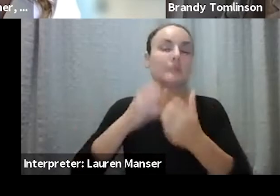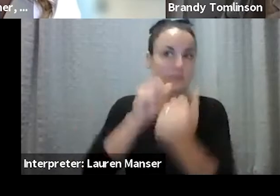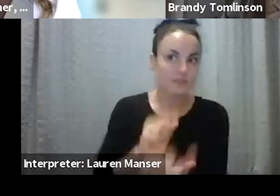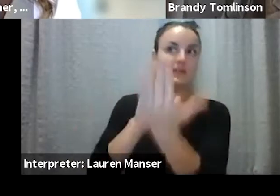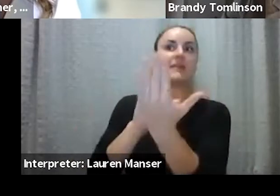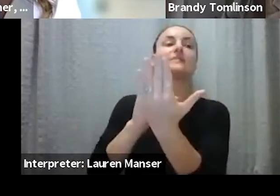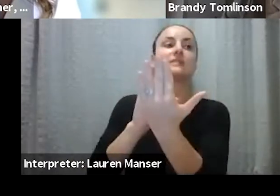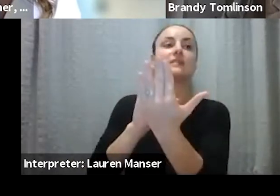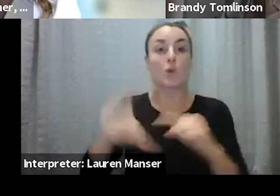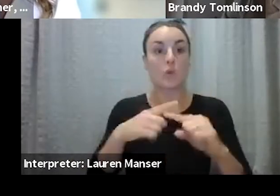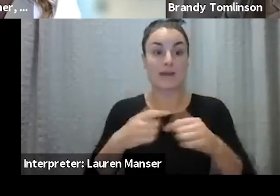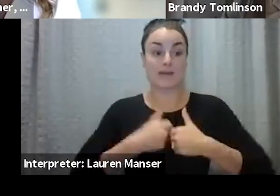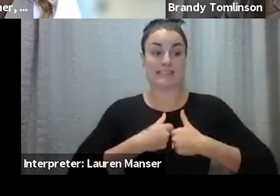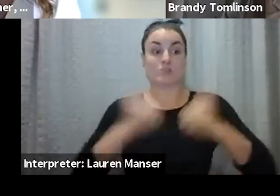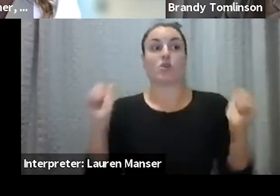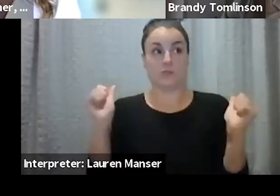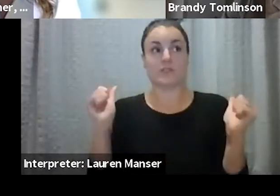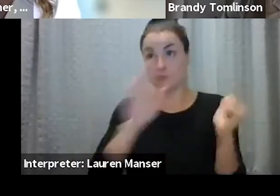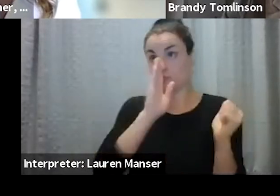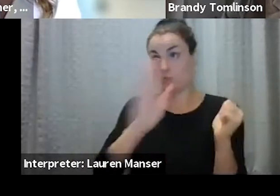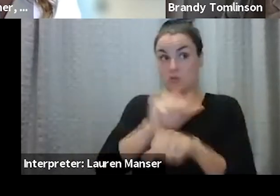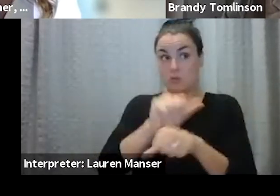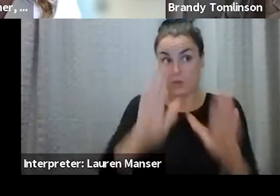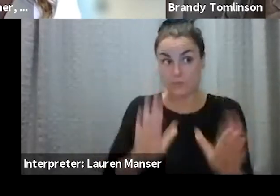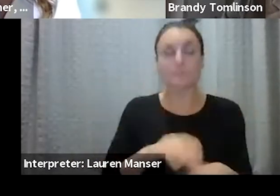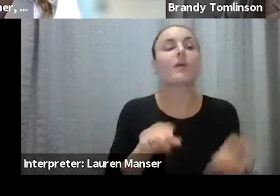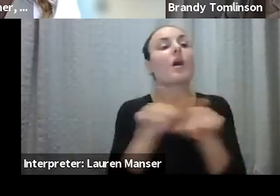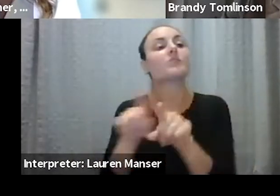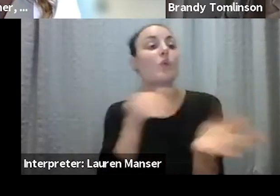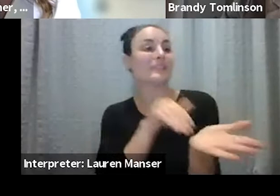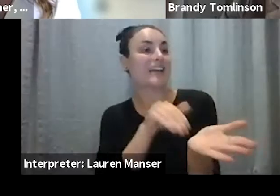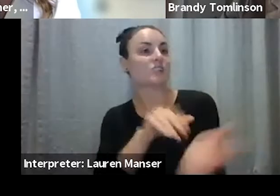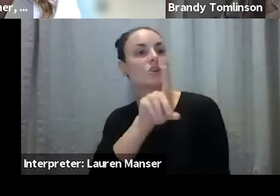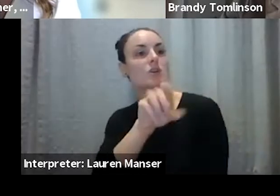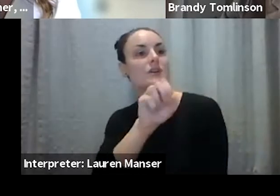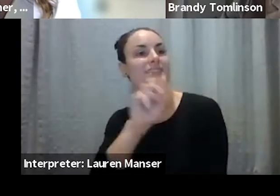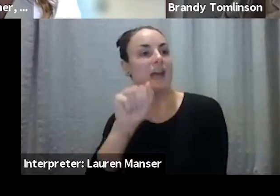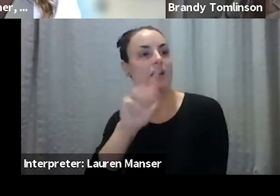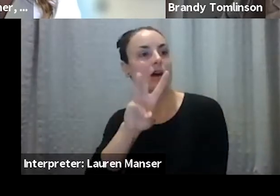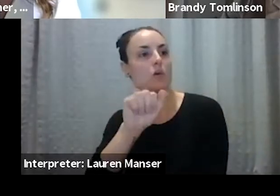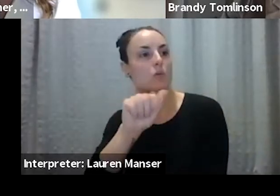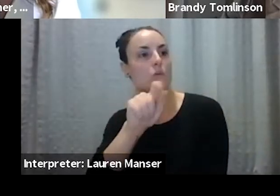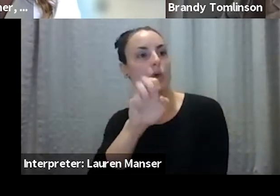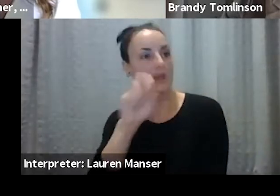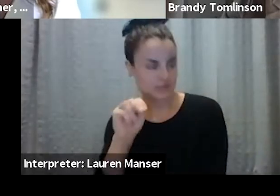We had Dr. Donna Walton, who is the founder and president of The Divas with Disabilities Project,